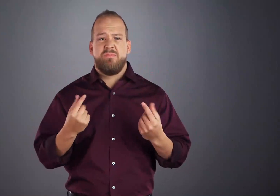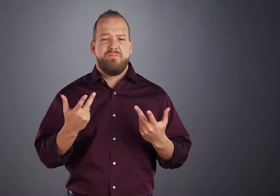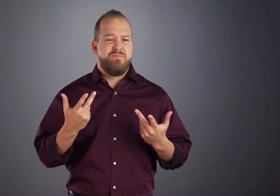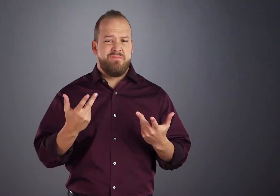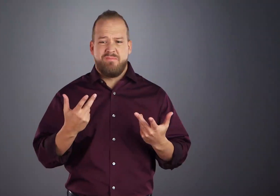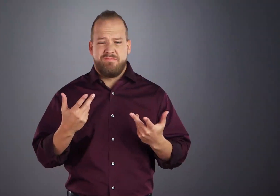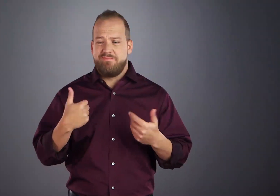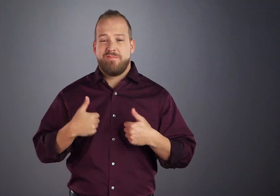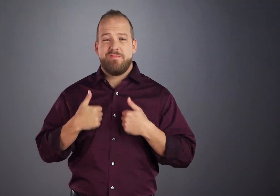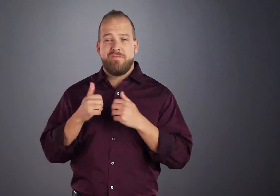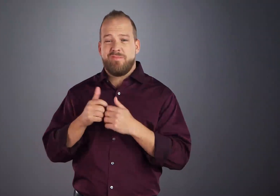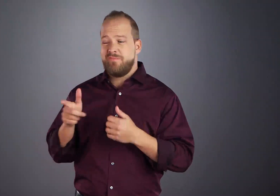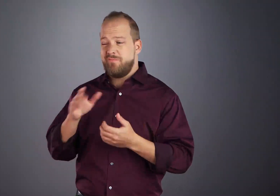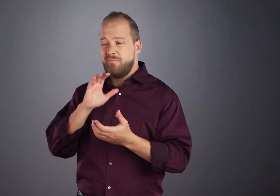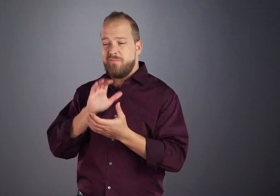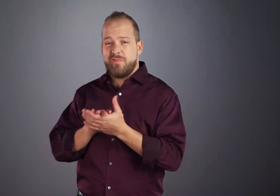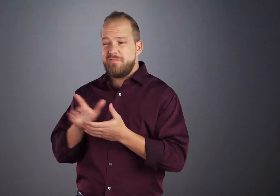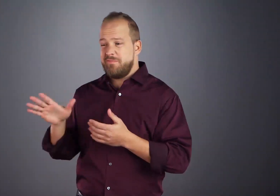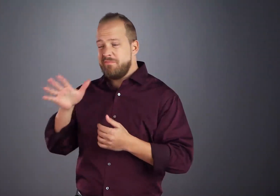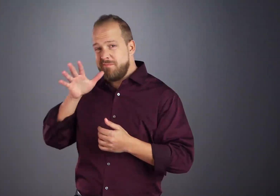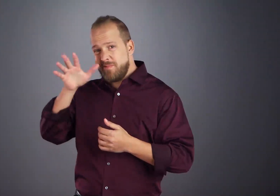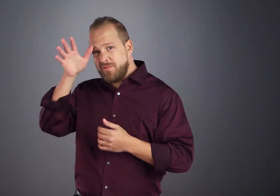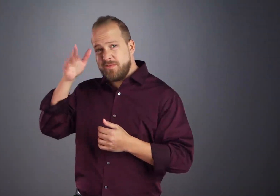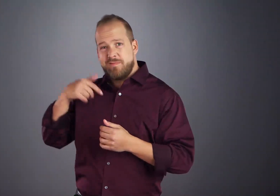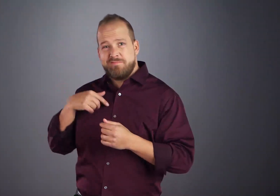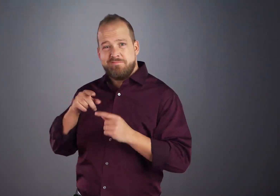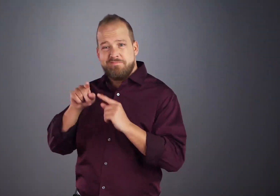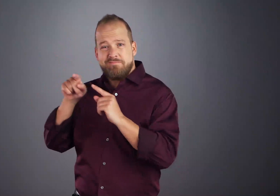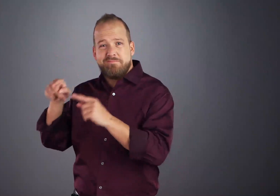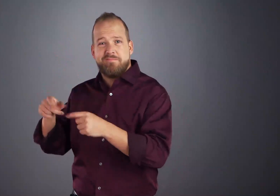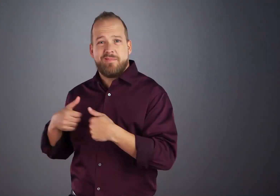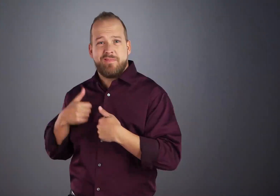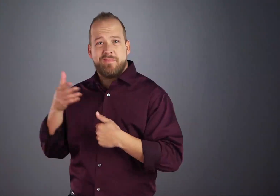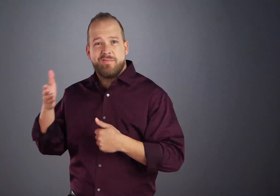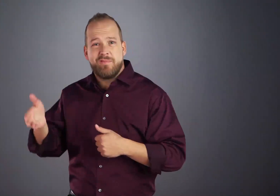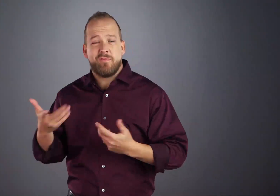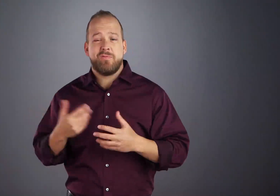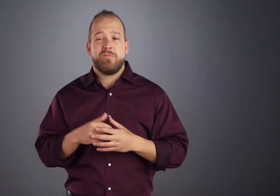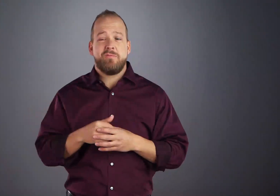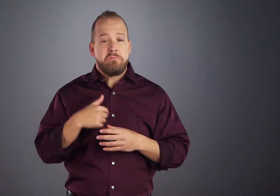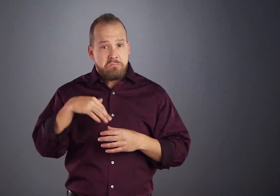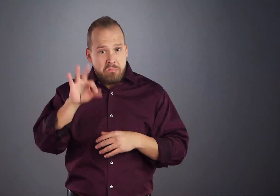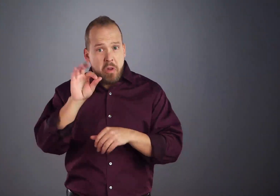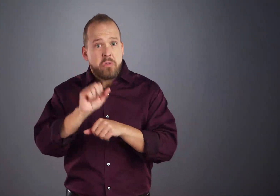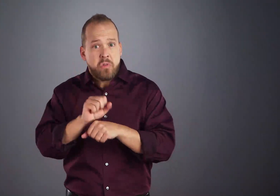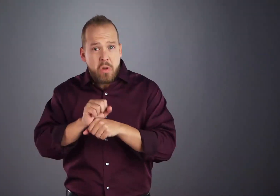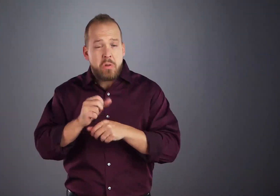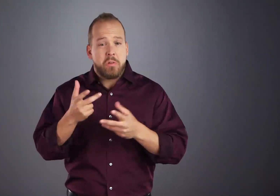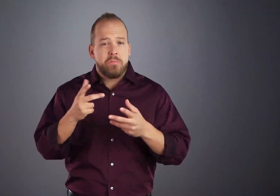We went to live with my wife's parents. I found a job; then lost it as the result